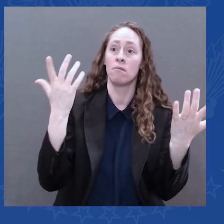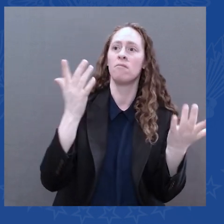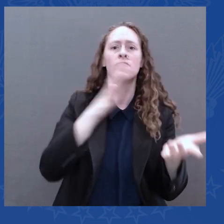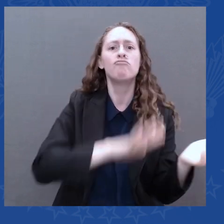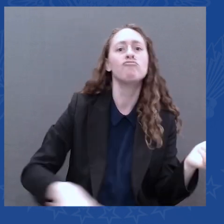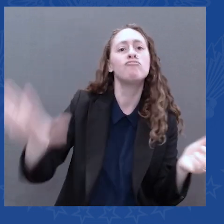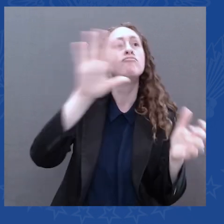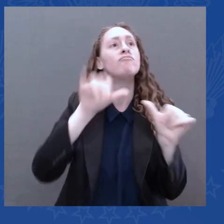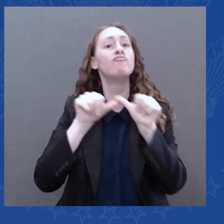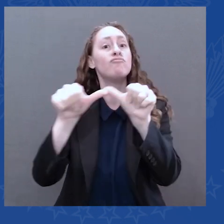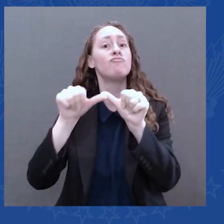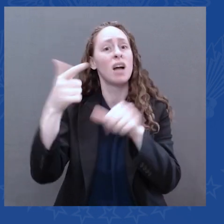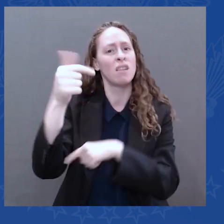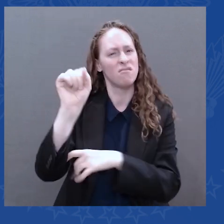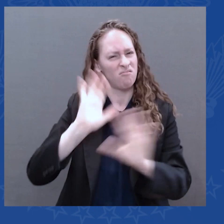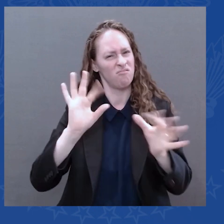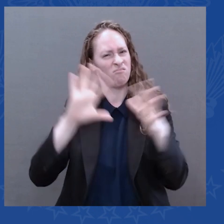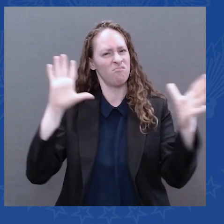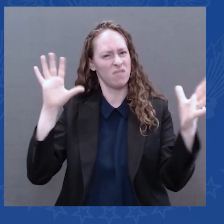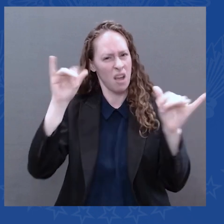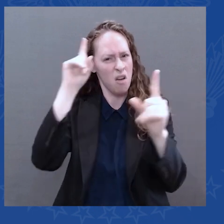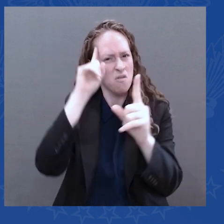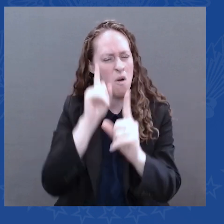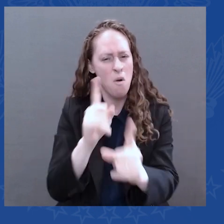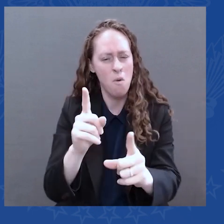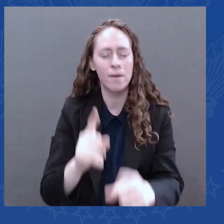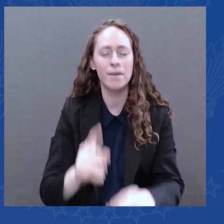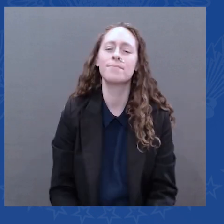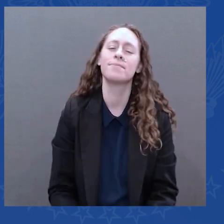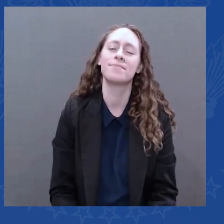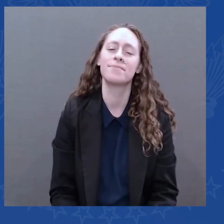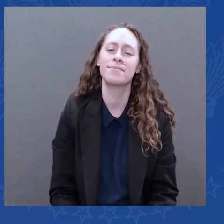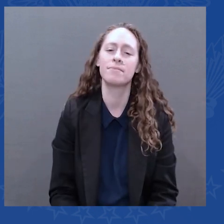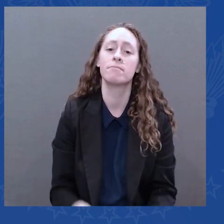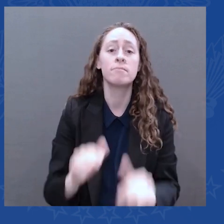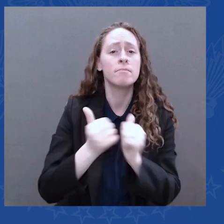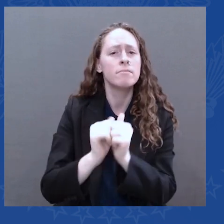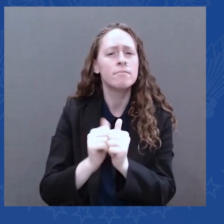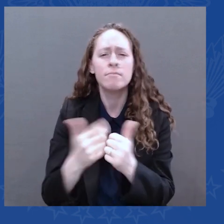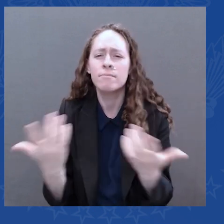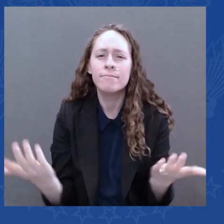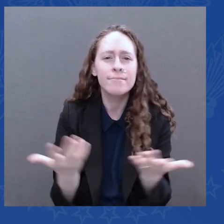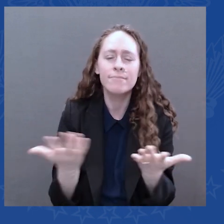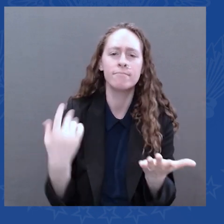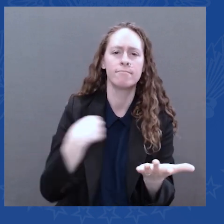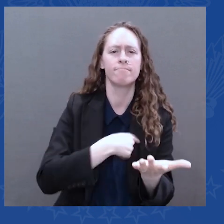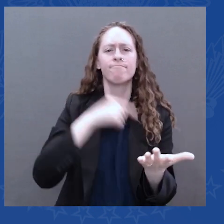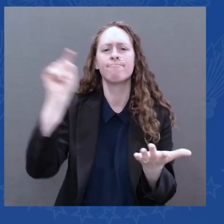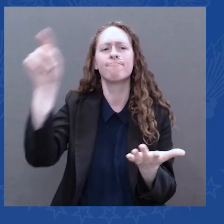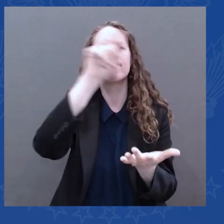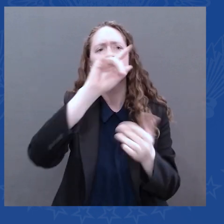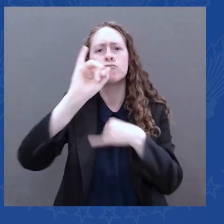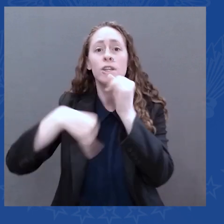together with our international partners, they're going to -- we're going to work to ensure an additional 15 -- one-five --